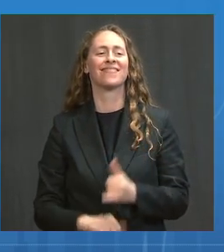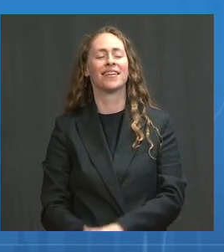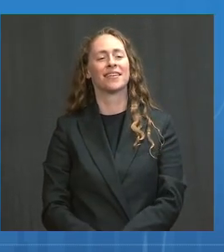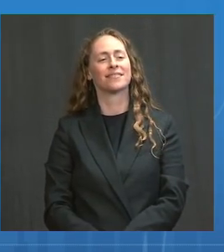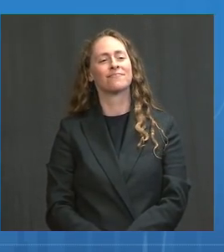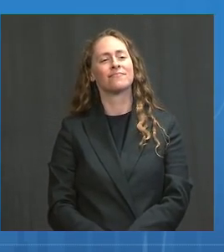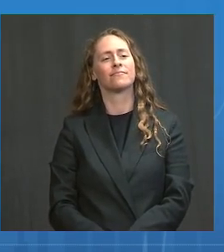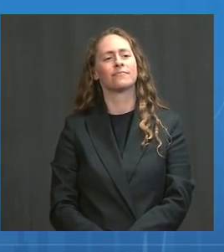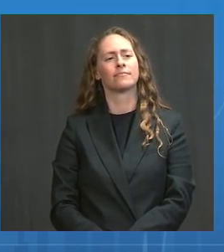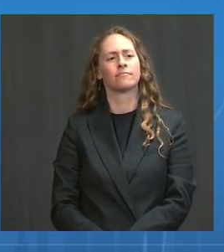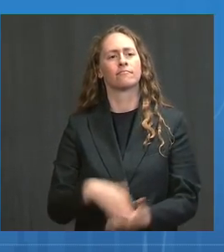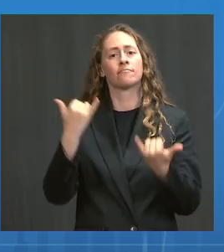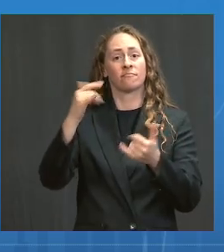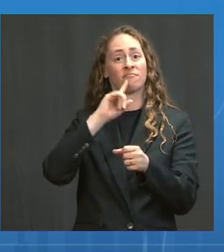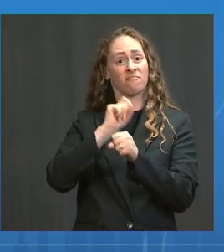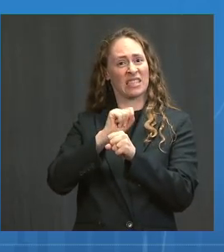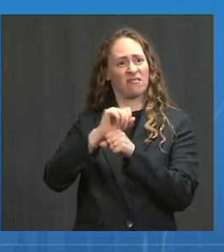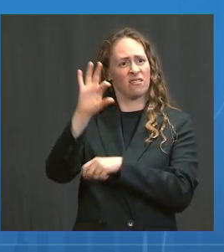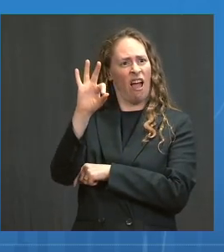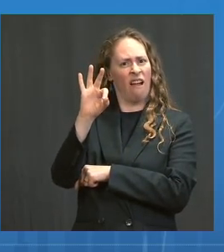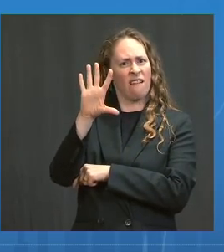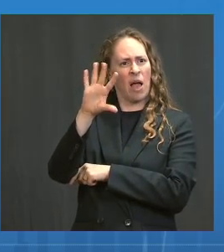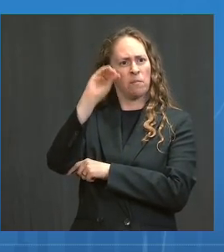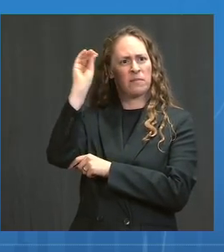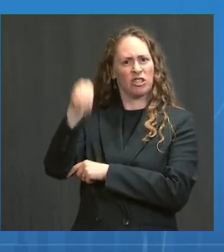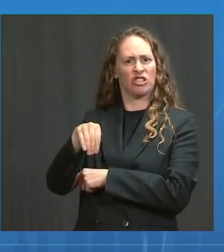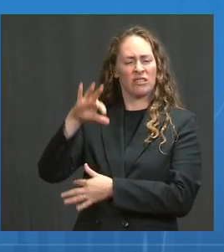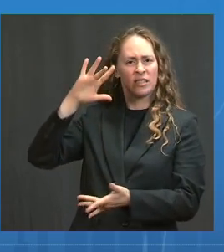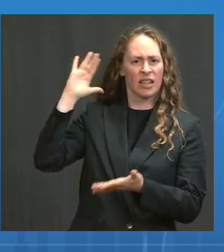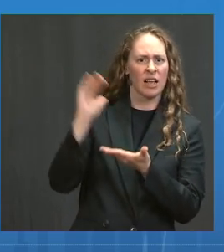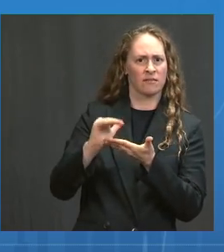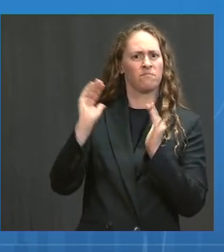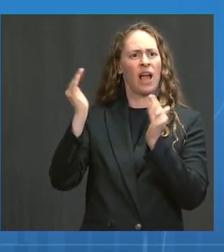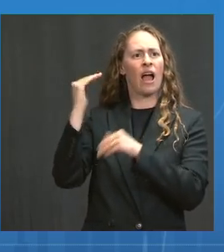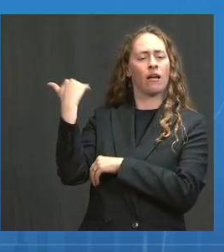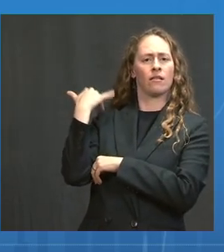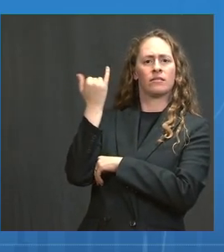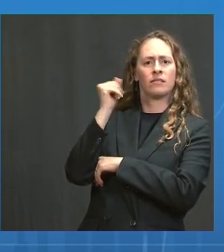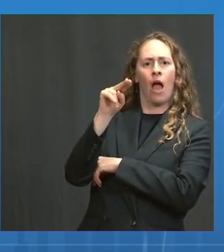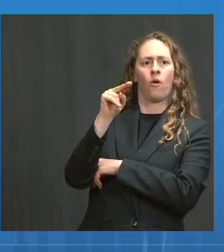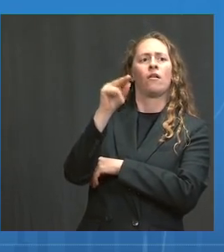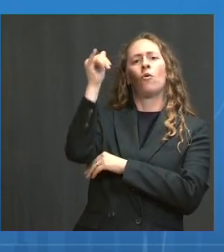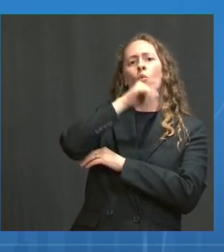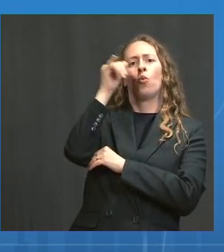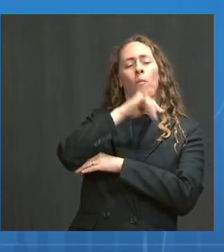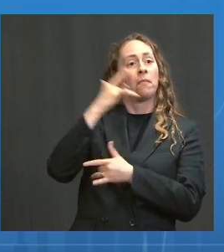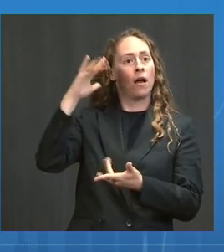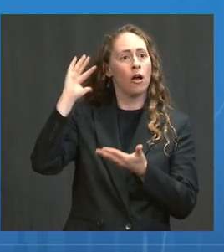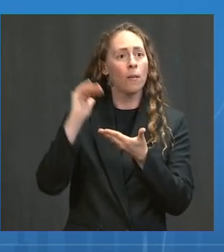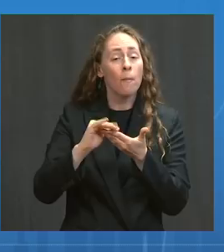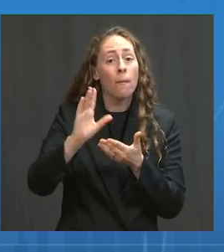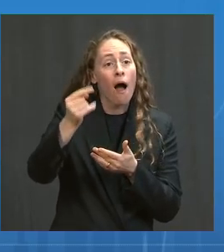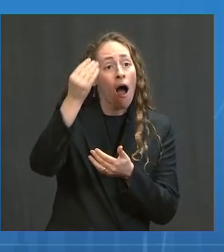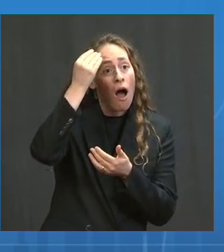lower from our peak in early January, it does also reflect a 10 percent increase in the seven-day average from last week.